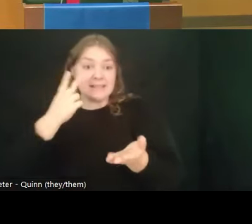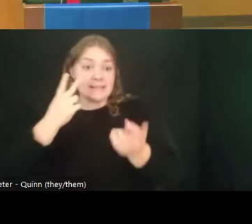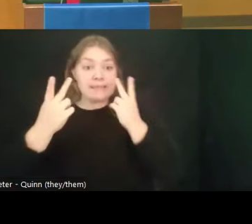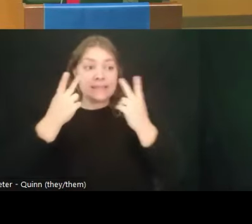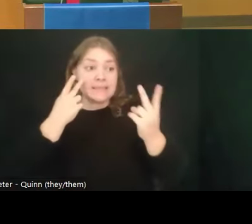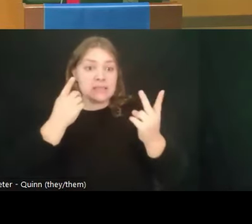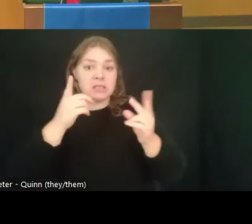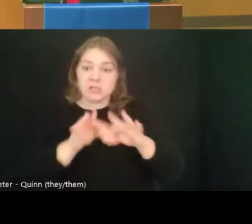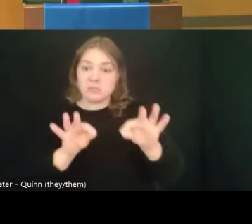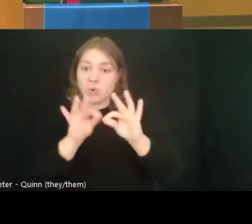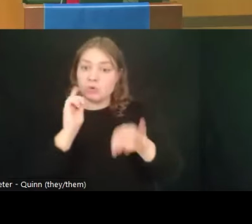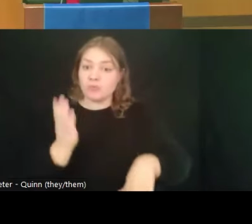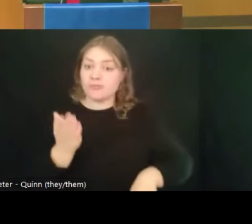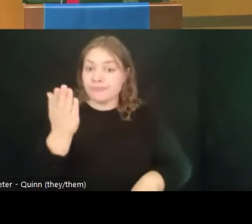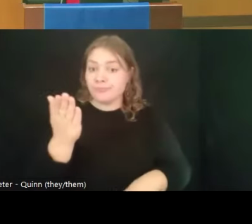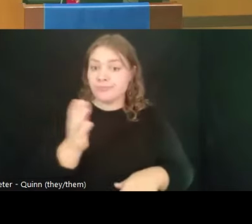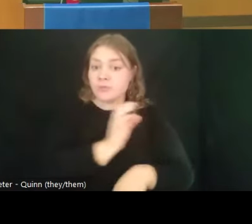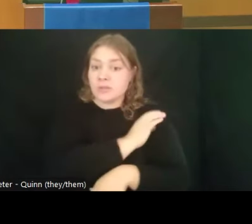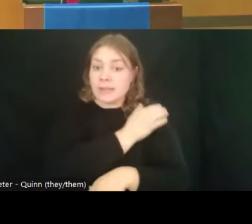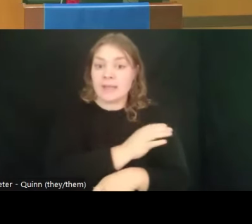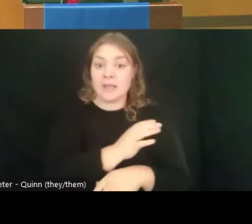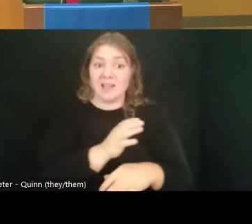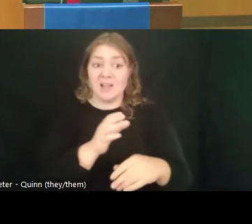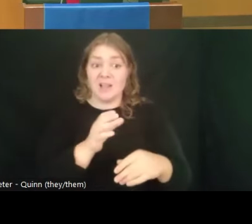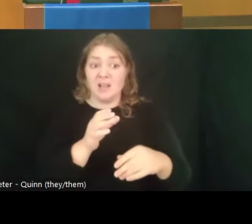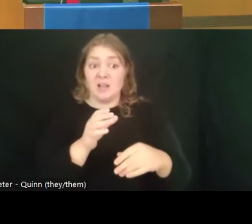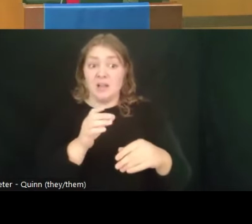clinic some things that are working and some things that are not working and we give them